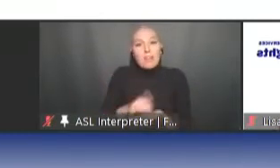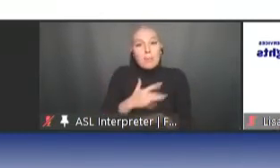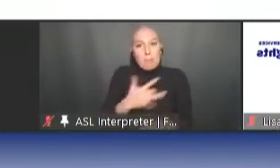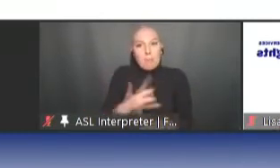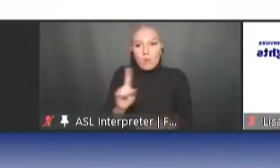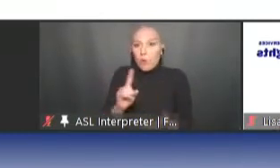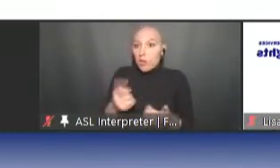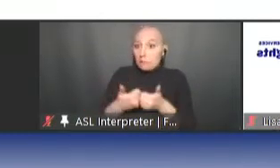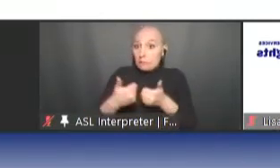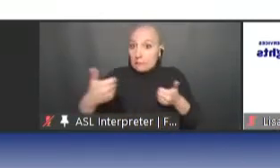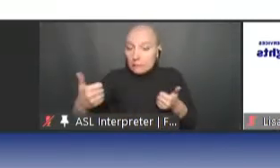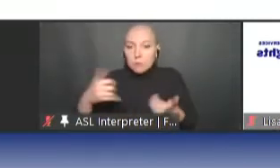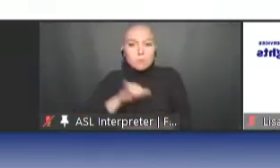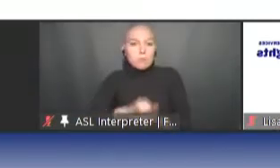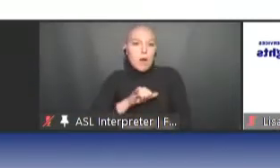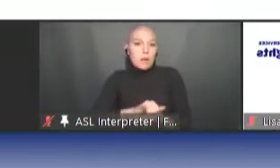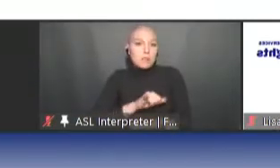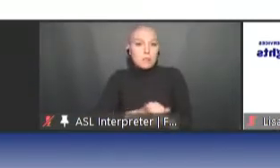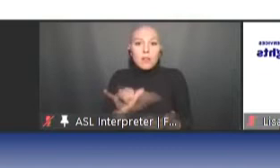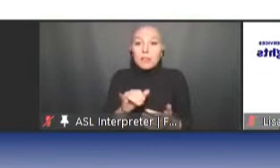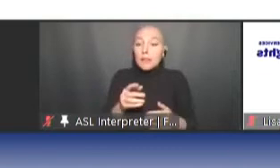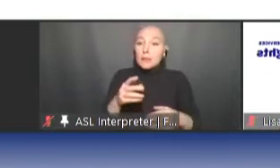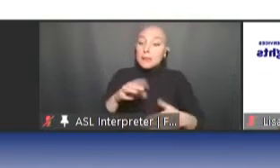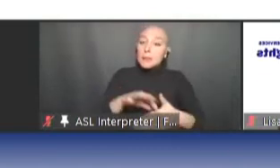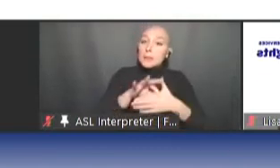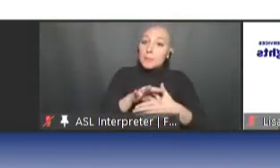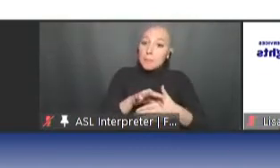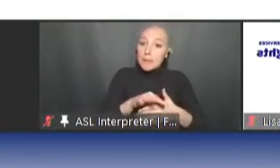and congregate settings such as group homes, carceral settings, and domestic